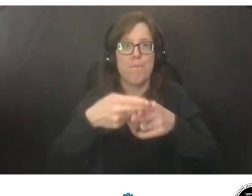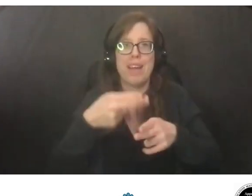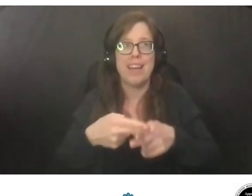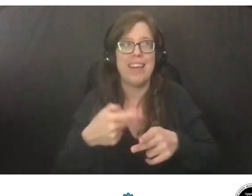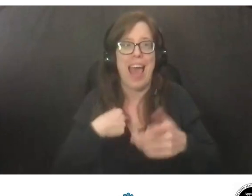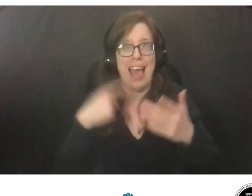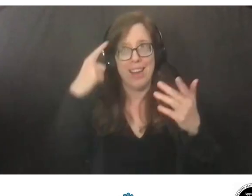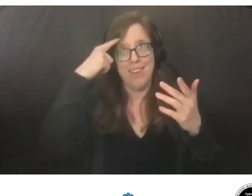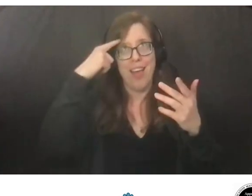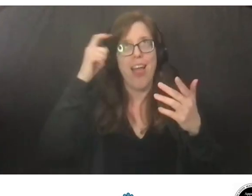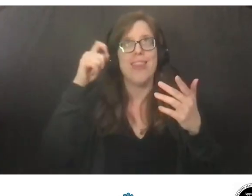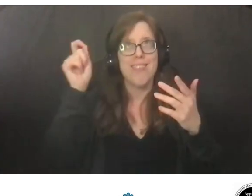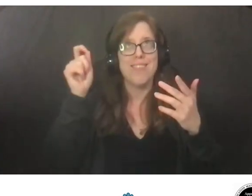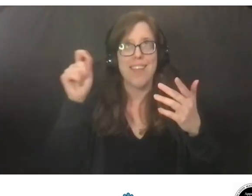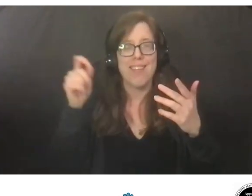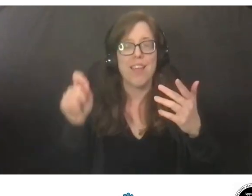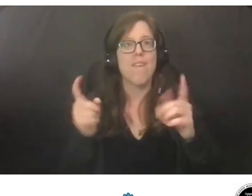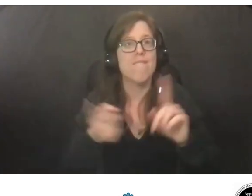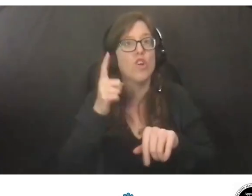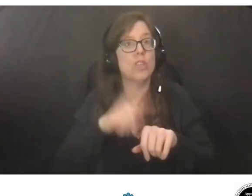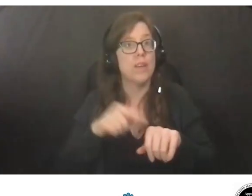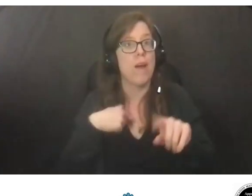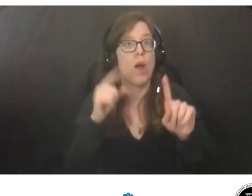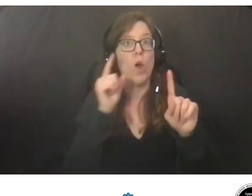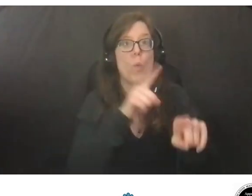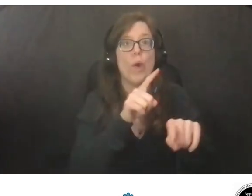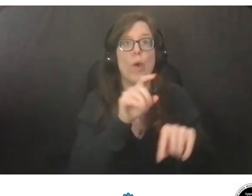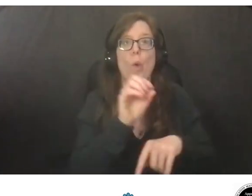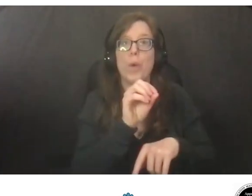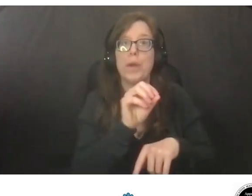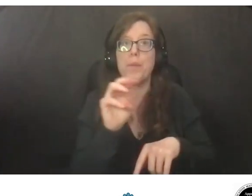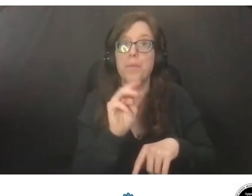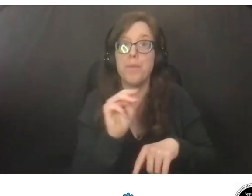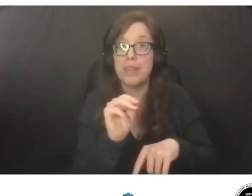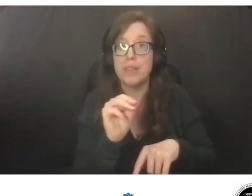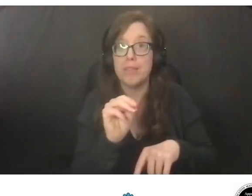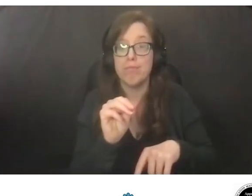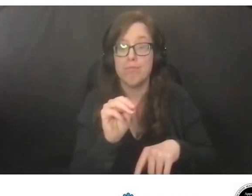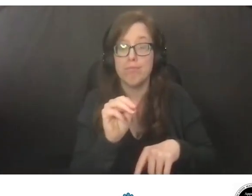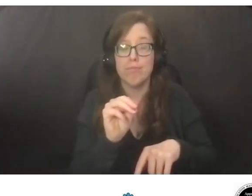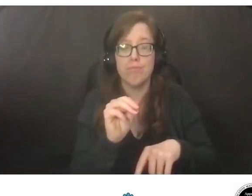I was, like, tick, tick, tick. The first time that I went on an Orientation and Mobility